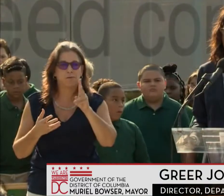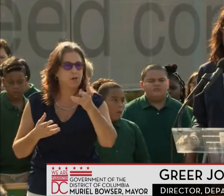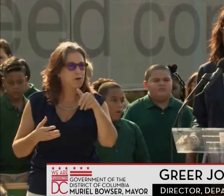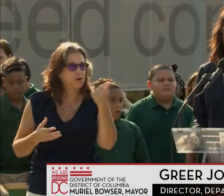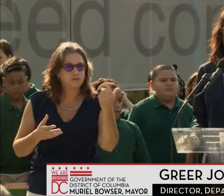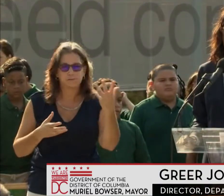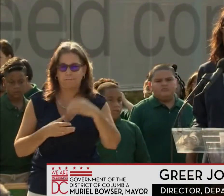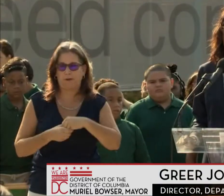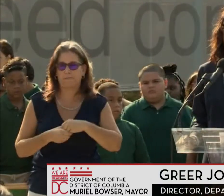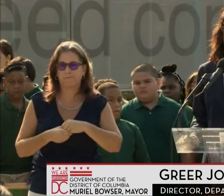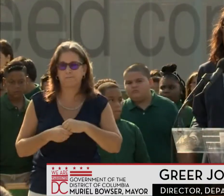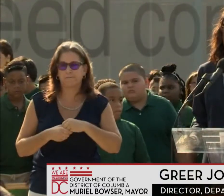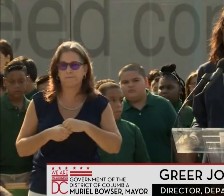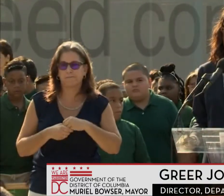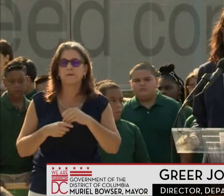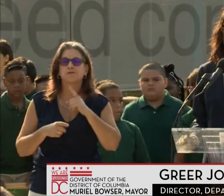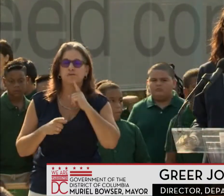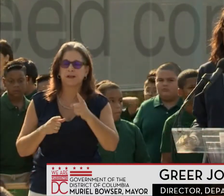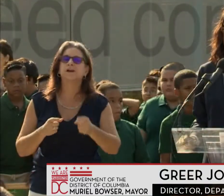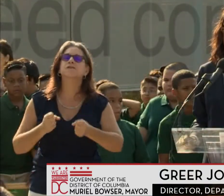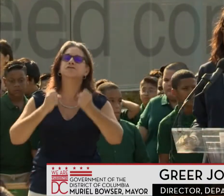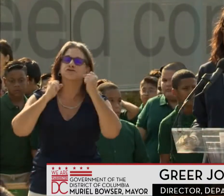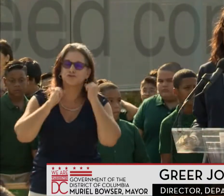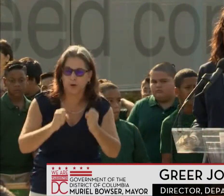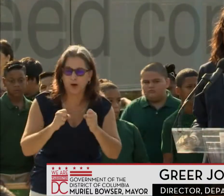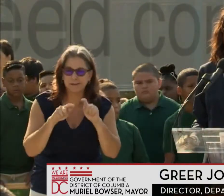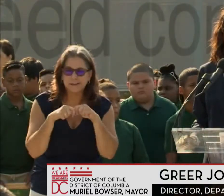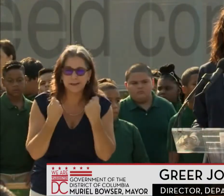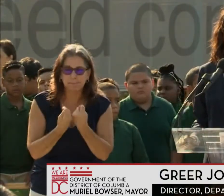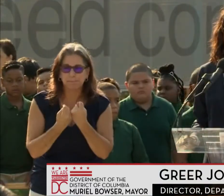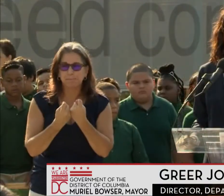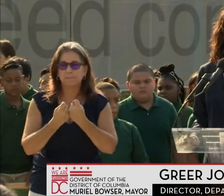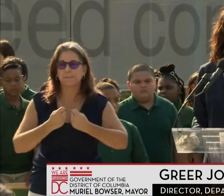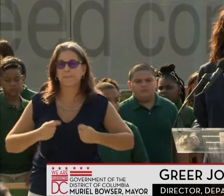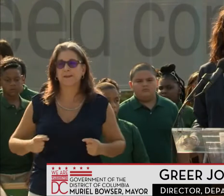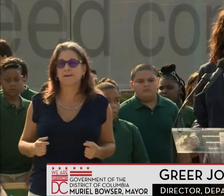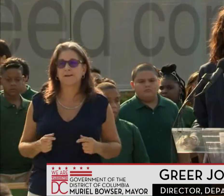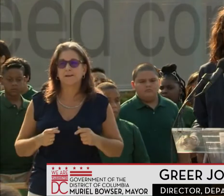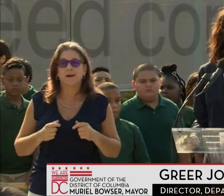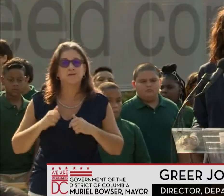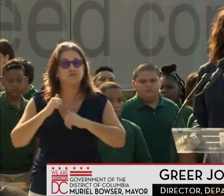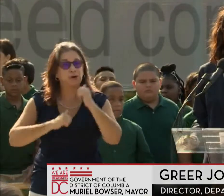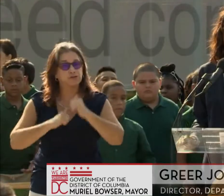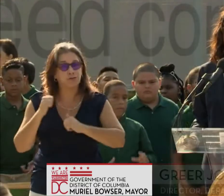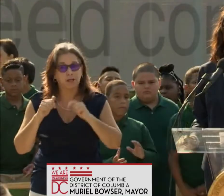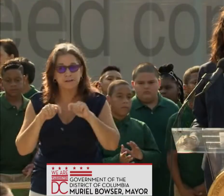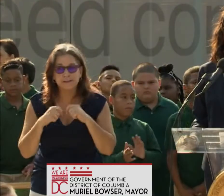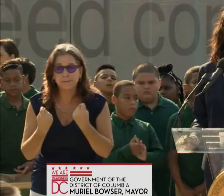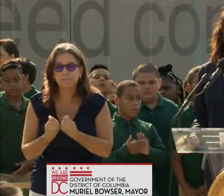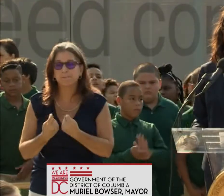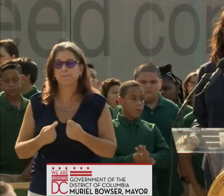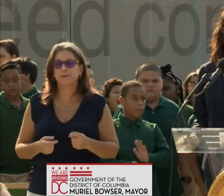first our construction teams led by Jeff bond Vecchio Adnan Mamoon JC Burton and